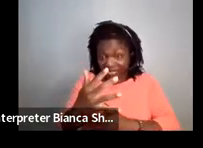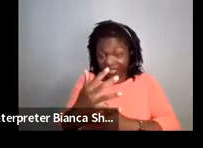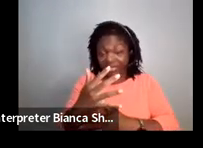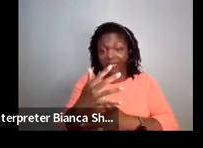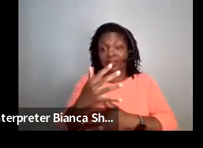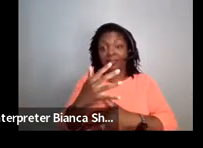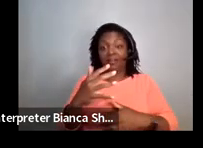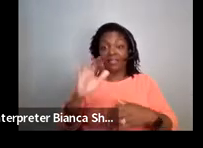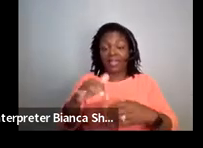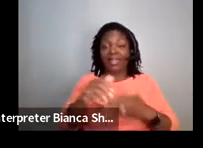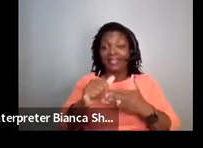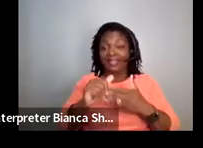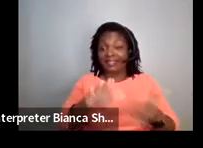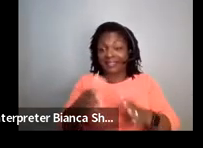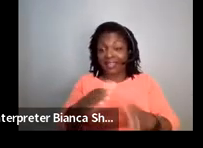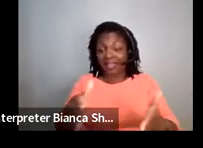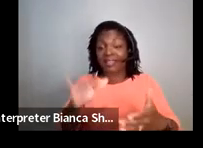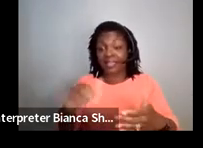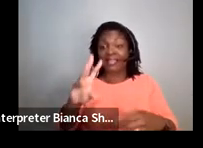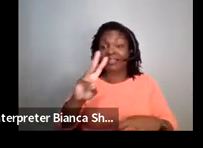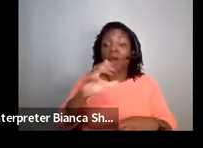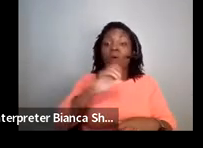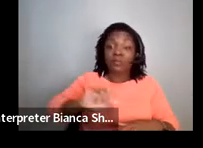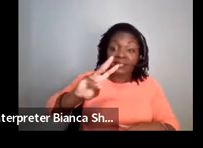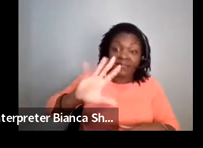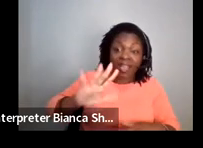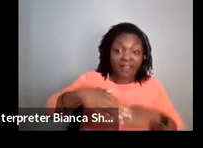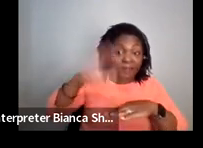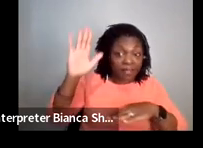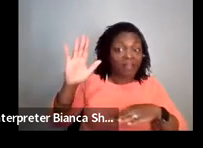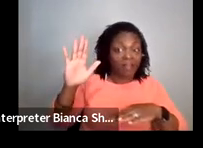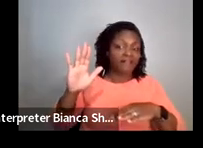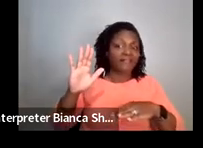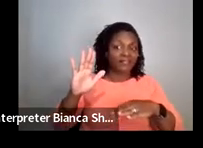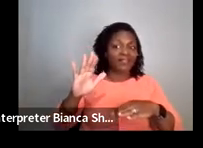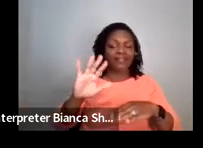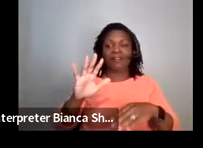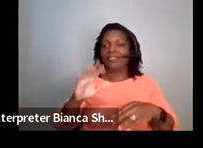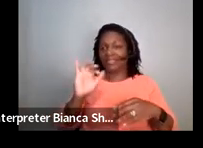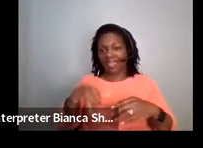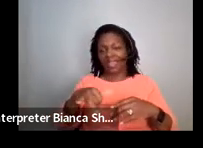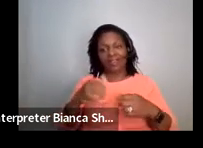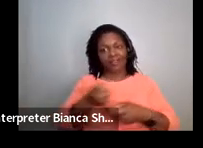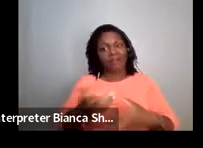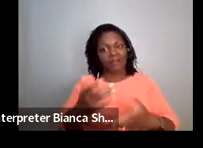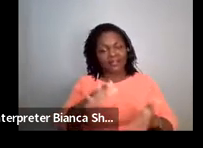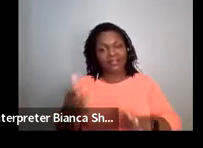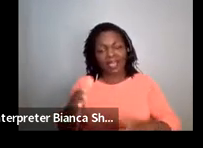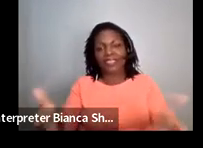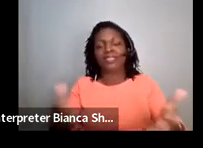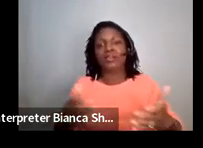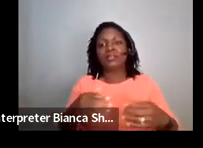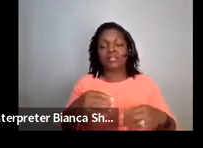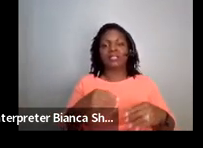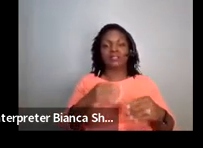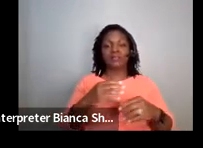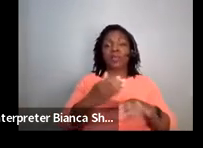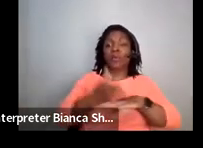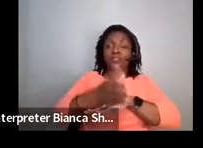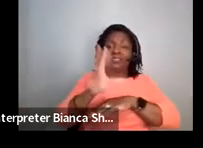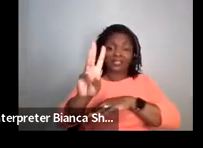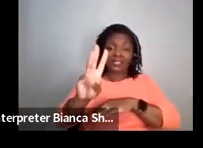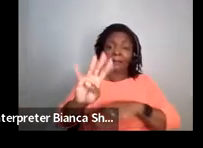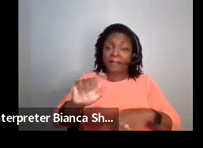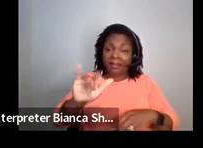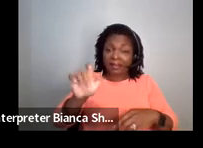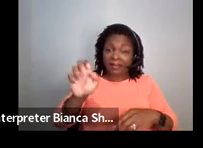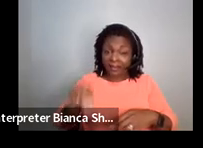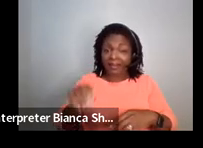Those are tough numbers to swallow over 6 million Americans alone live with Alzheimer's disease right now by 2050.